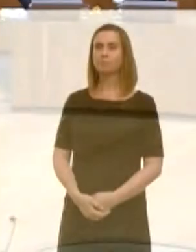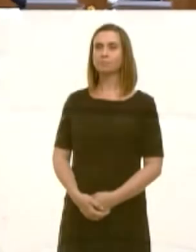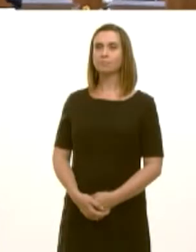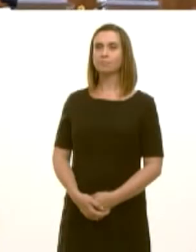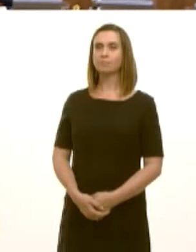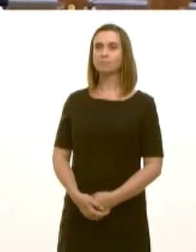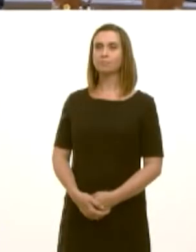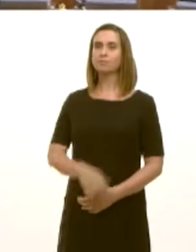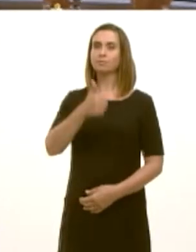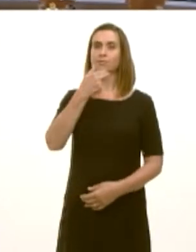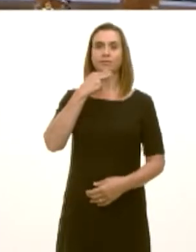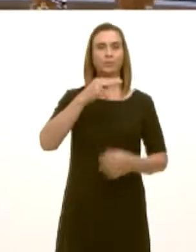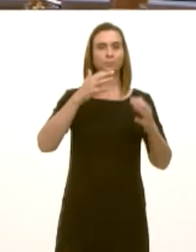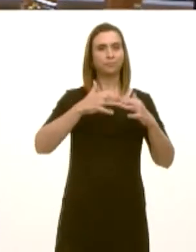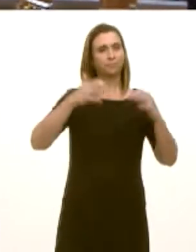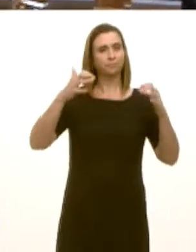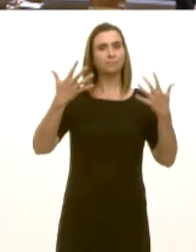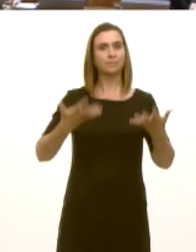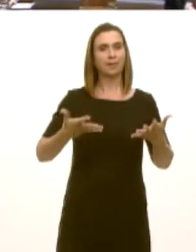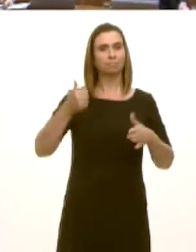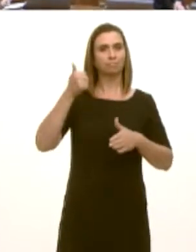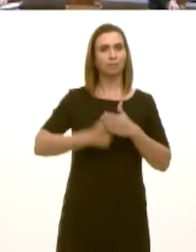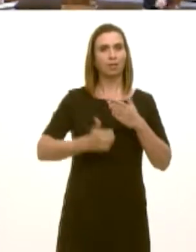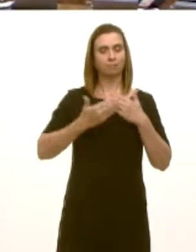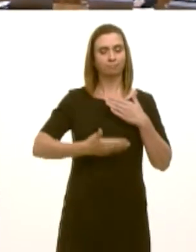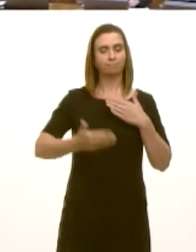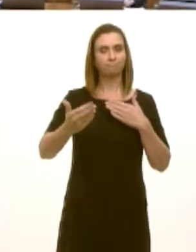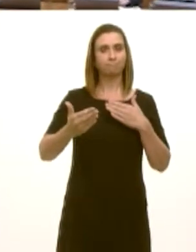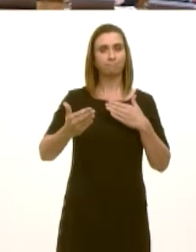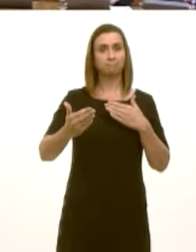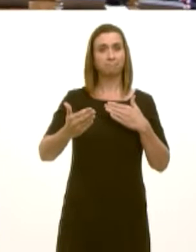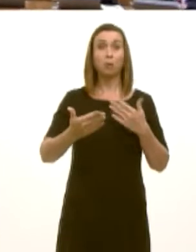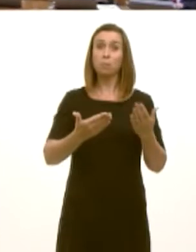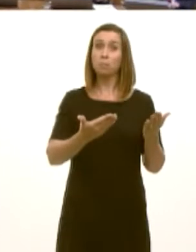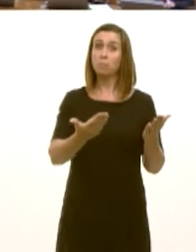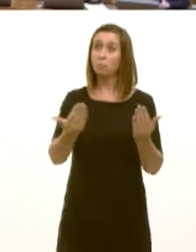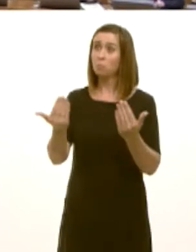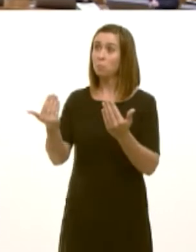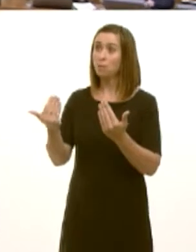Y Llywydd / The Presiding Officer: Good afternoon. The National Assembly for Wales is now in session. Y Llywydd / The Presiding Officer: Iím sure youíd like to join with me in welcoming members